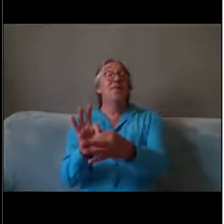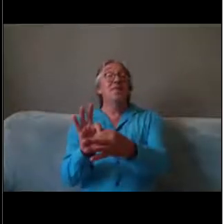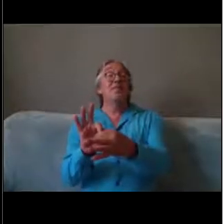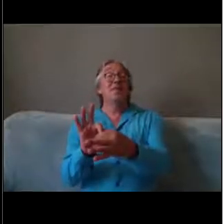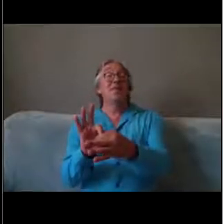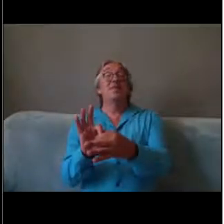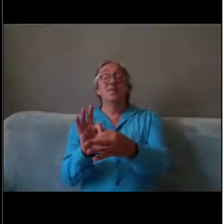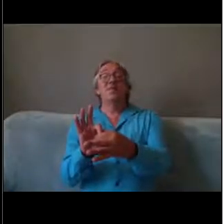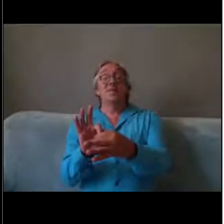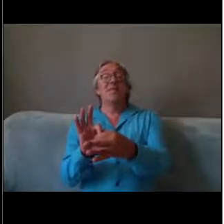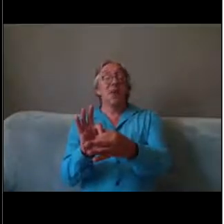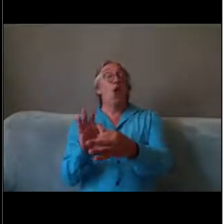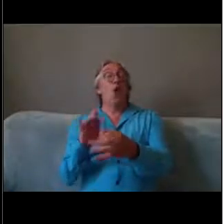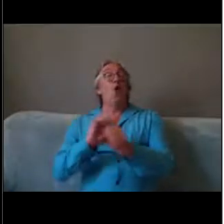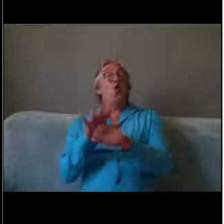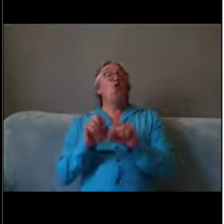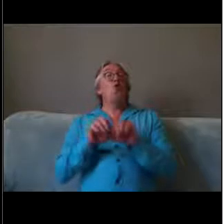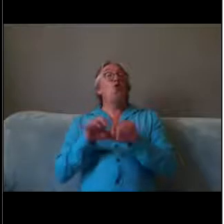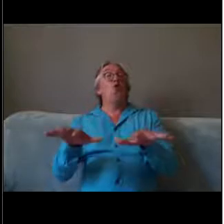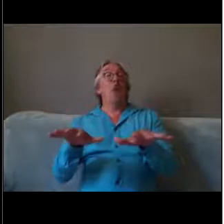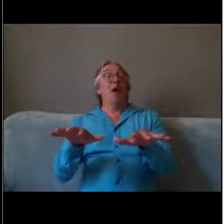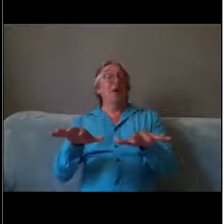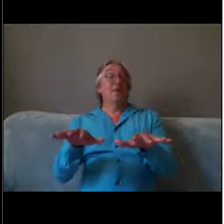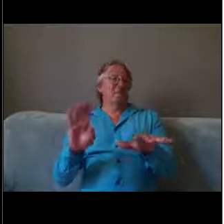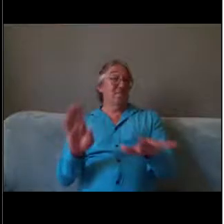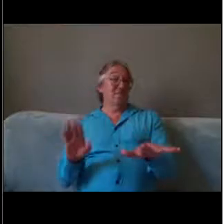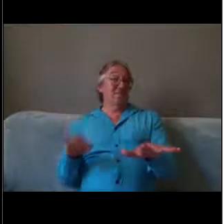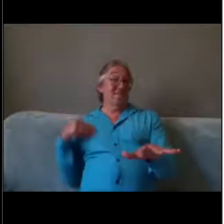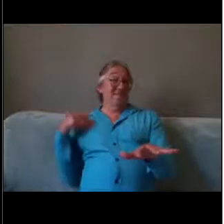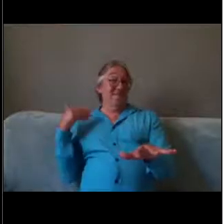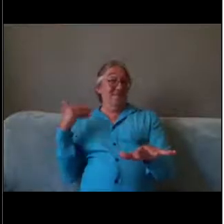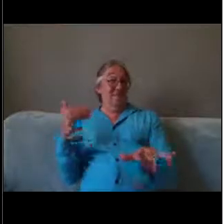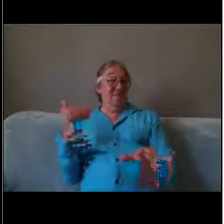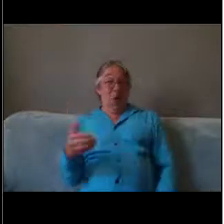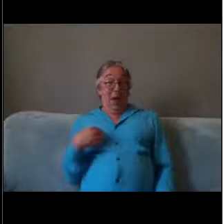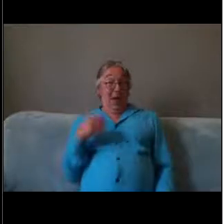a project that we've started a year ago now.